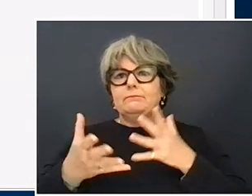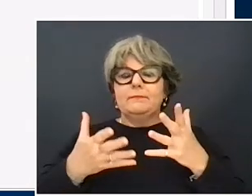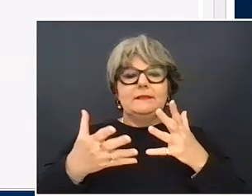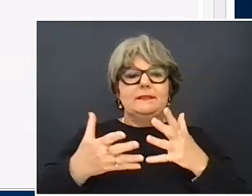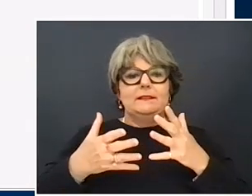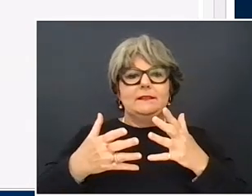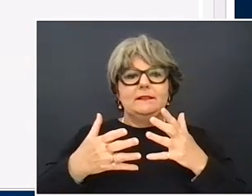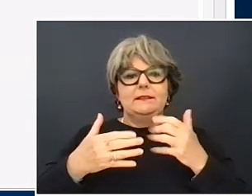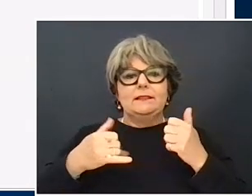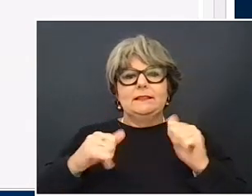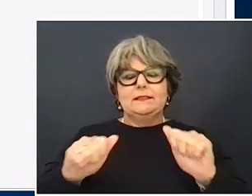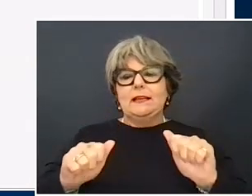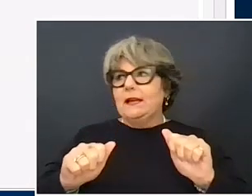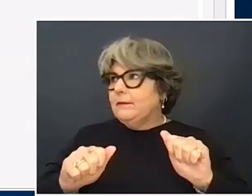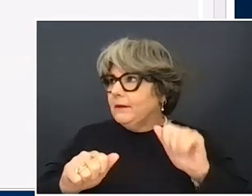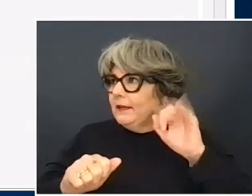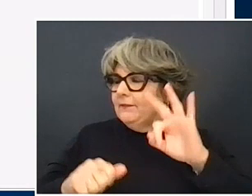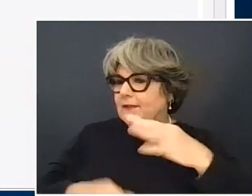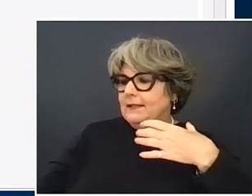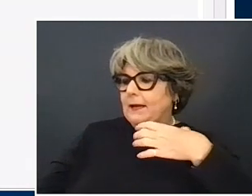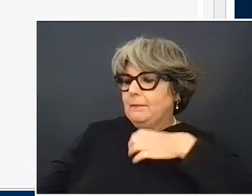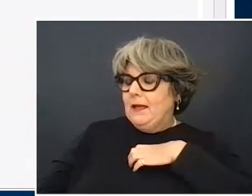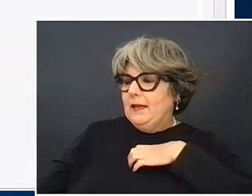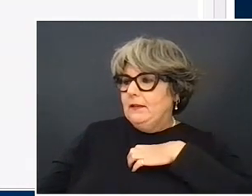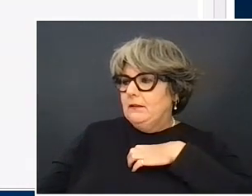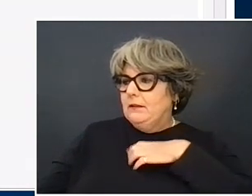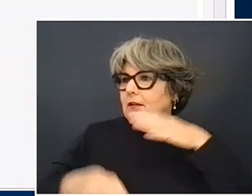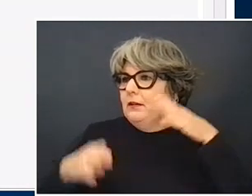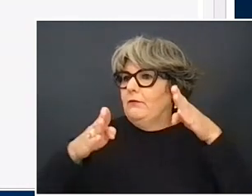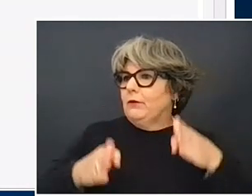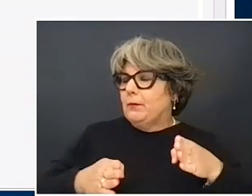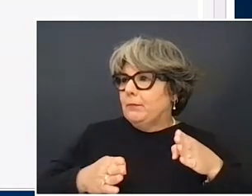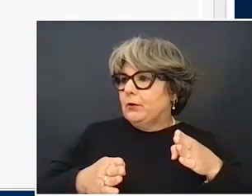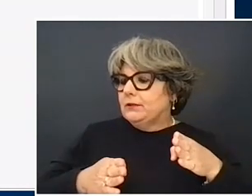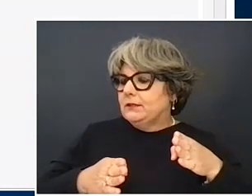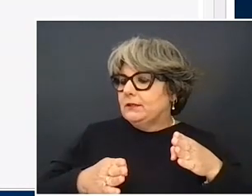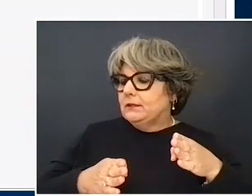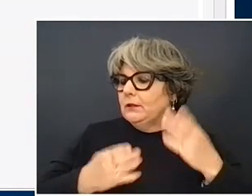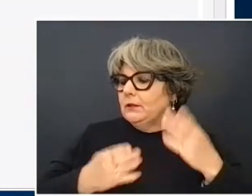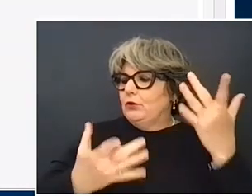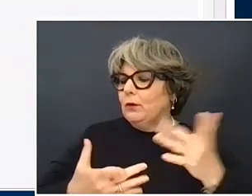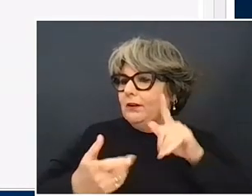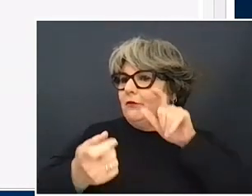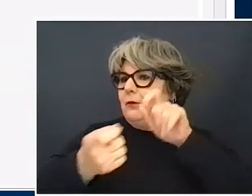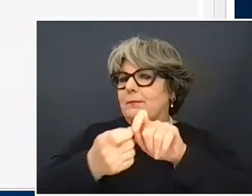if it is a complaint from somebody who is waiting for a specific answer in a specific format.